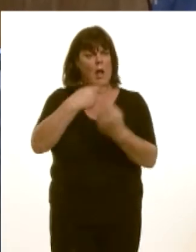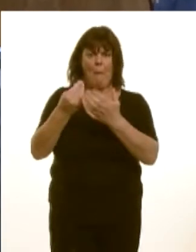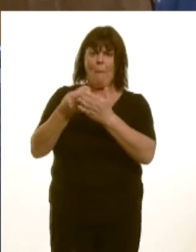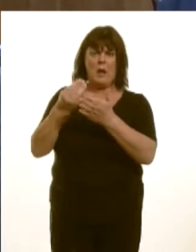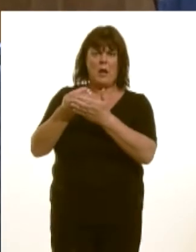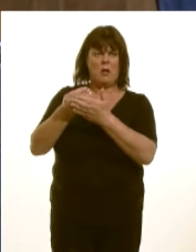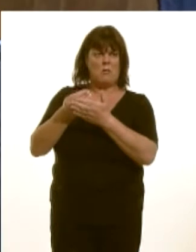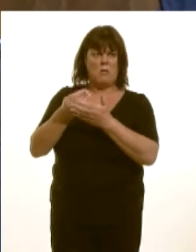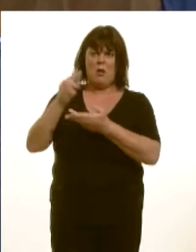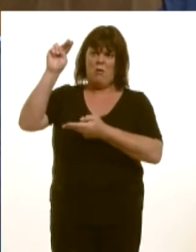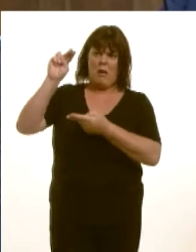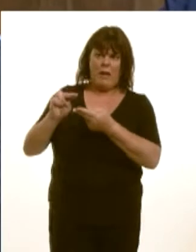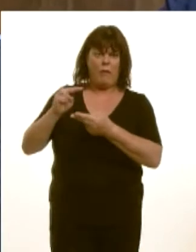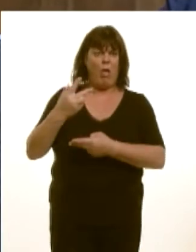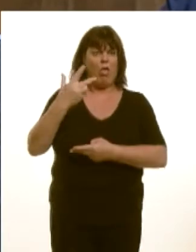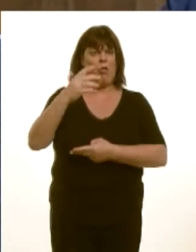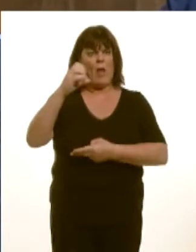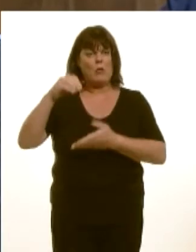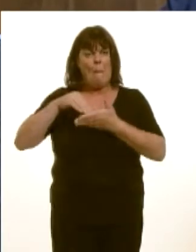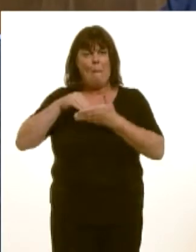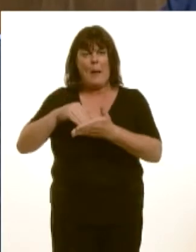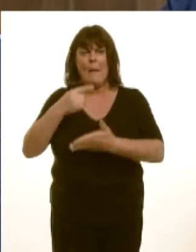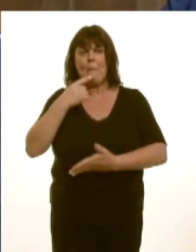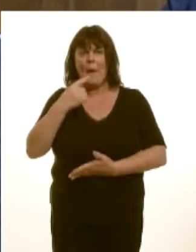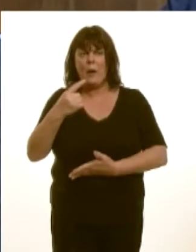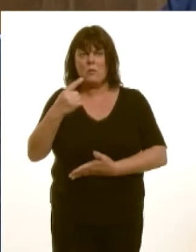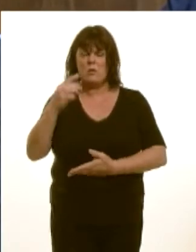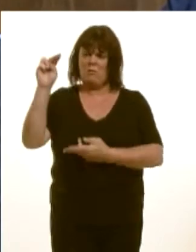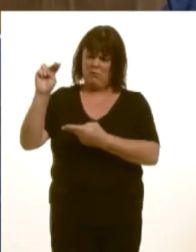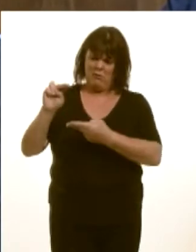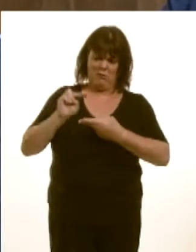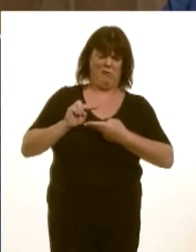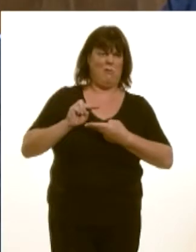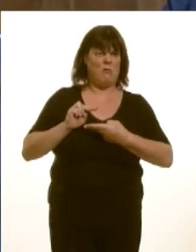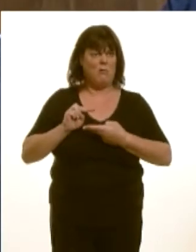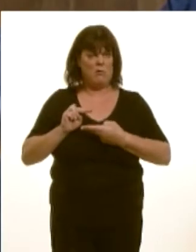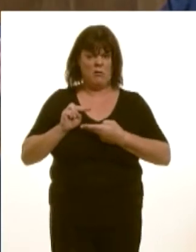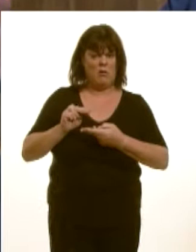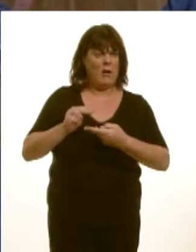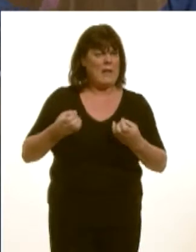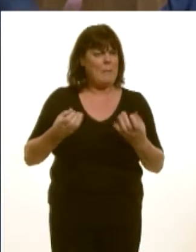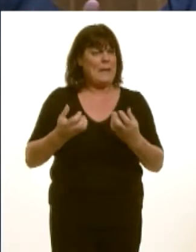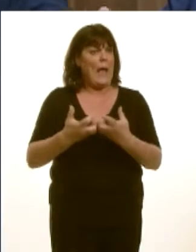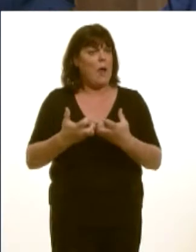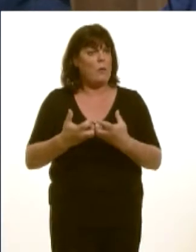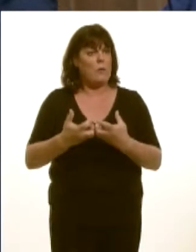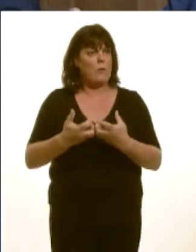of £300 million a year, give or take a little one way or the other. There are some who say—and his party has said it—that we are holding out the begging